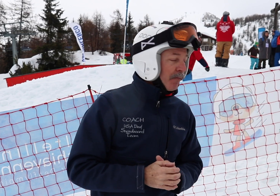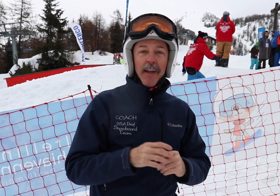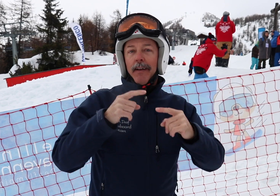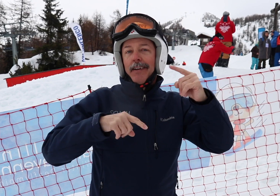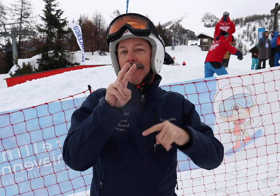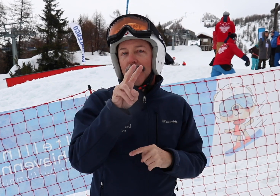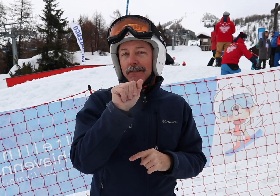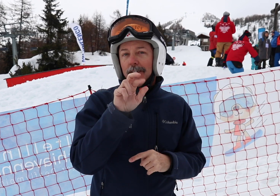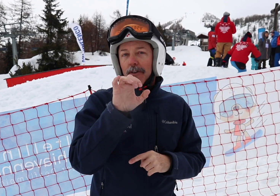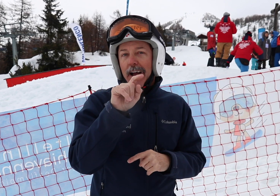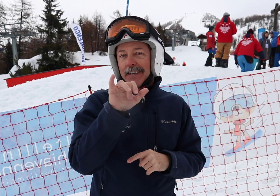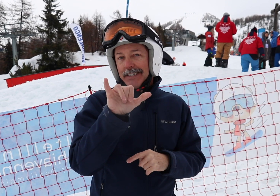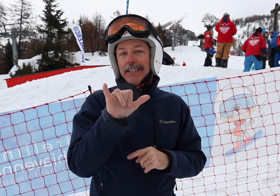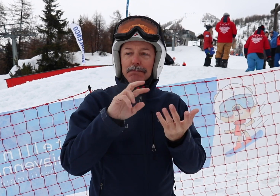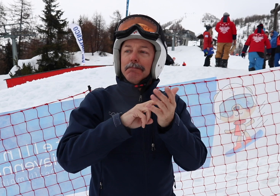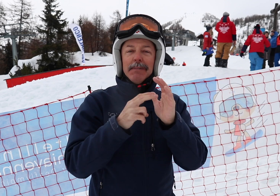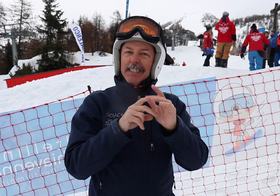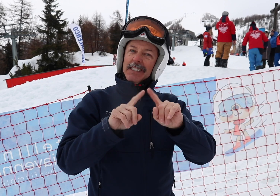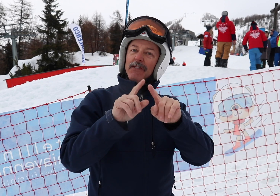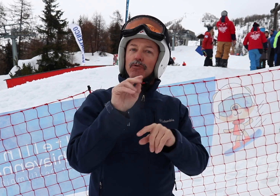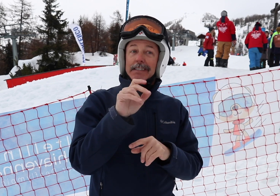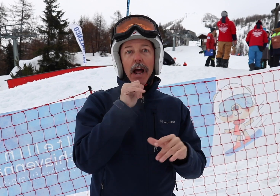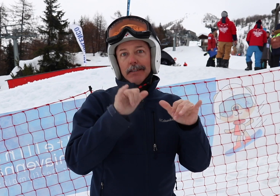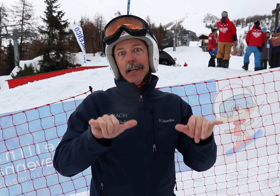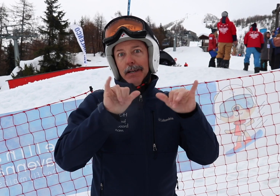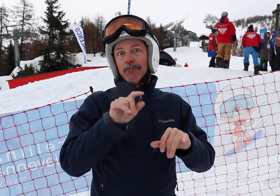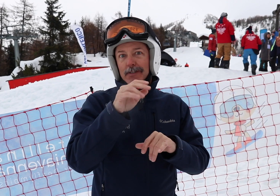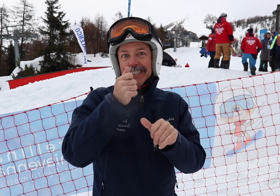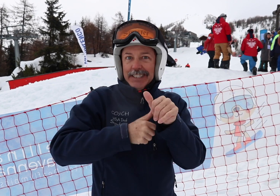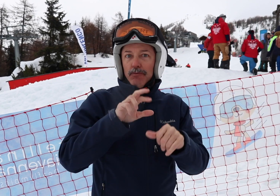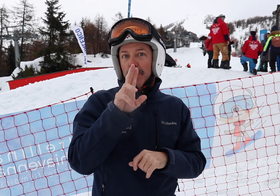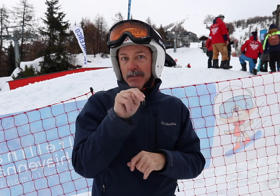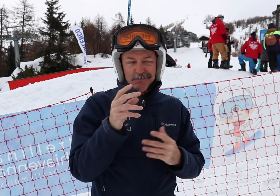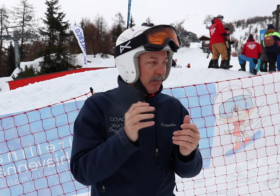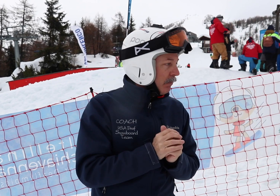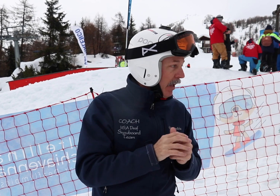And the variety meaning they’re using different tricks, not the same ones, throughout their runs.